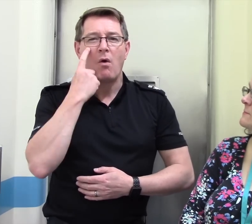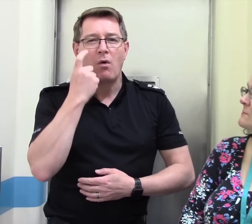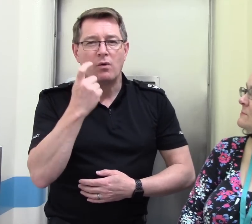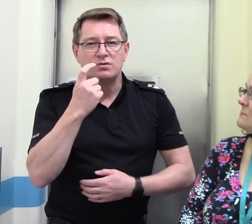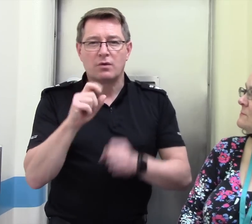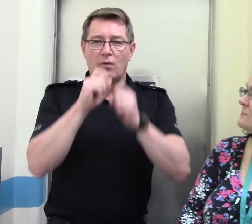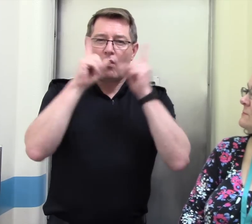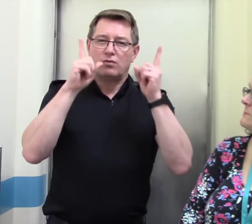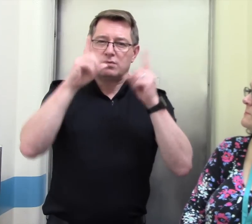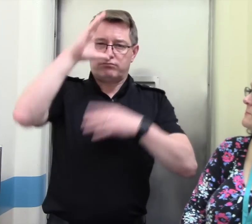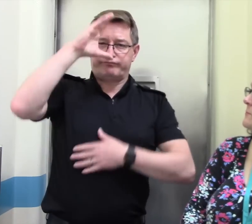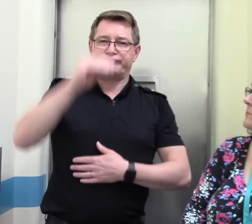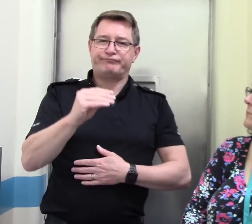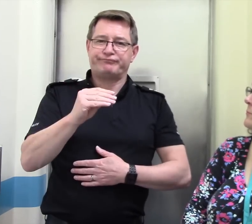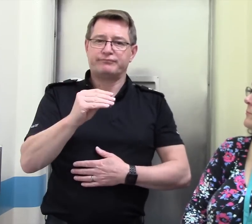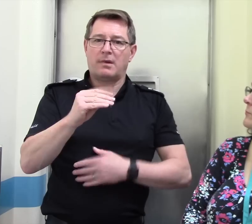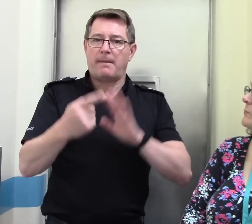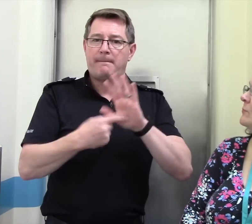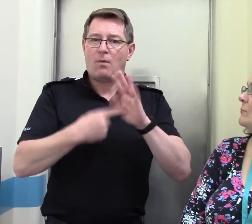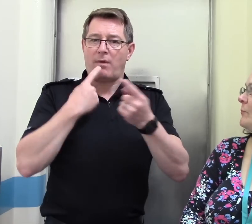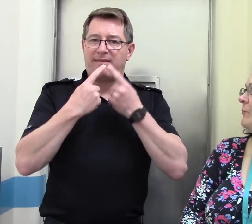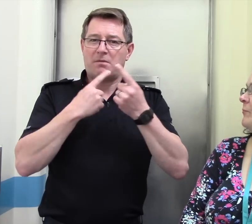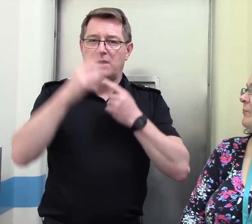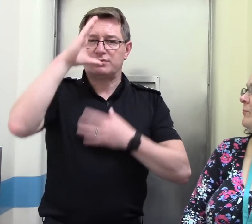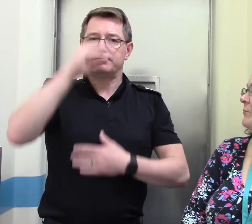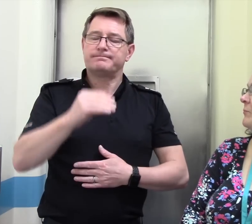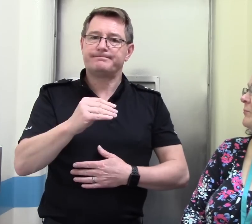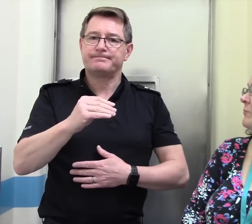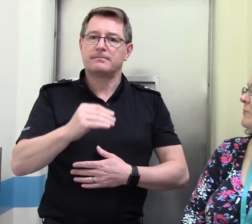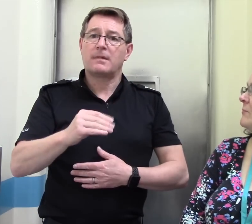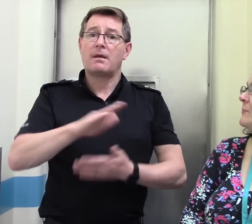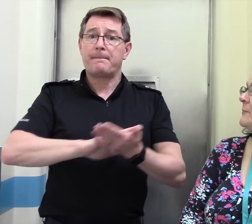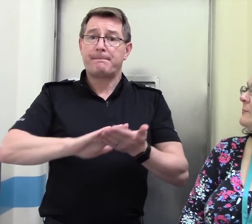but 'take heed', be aware of this important information.